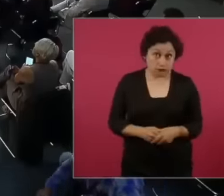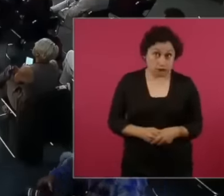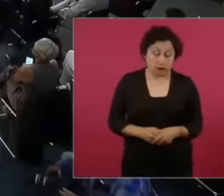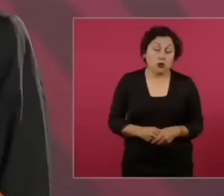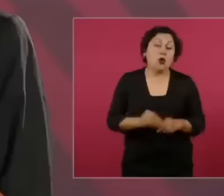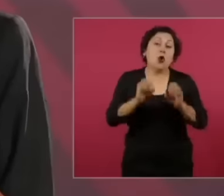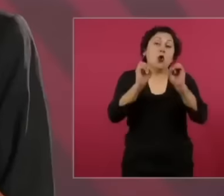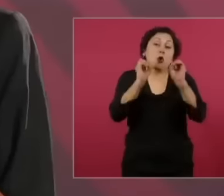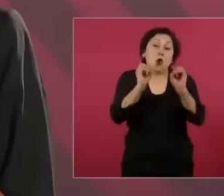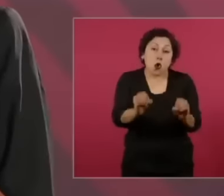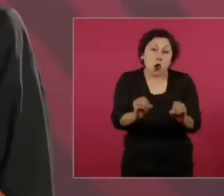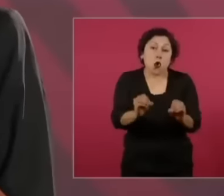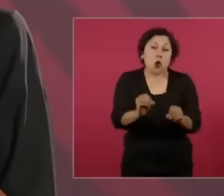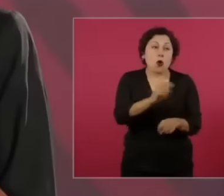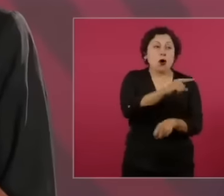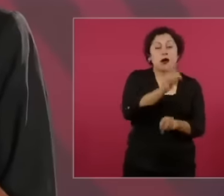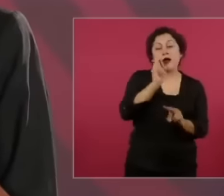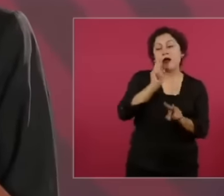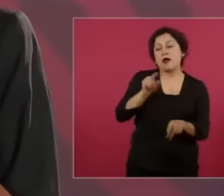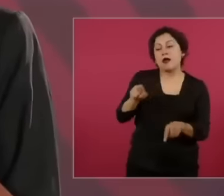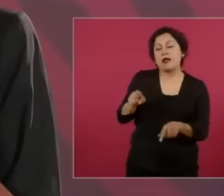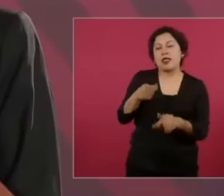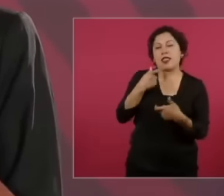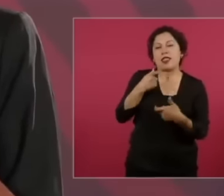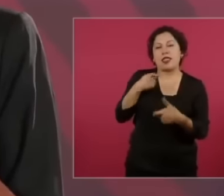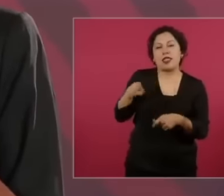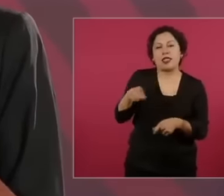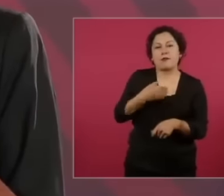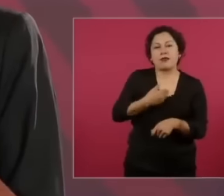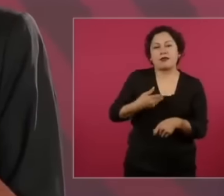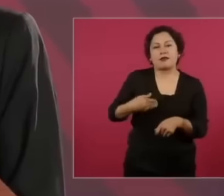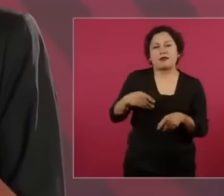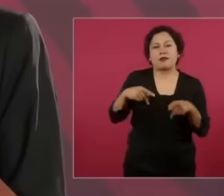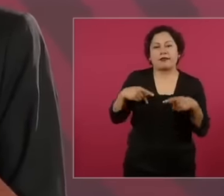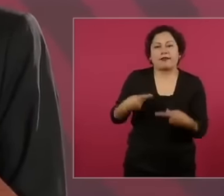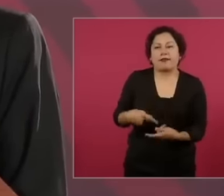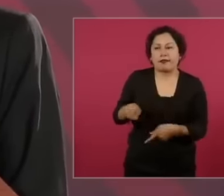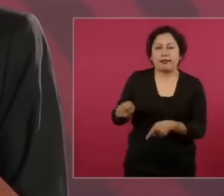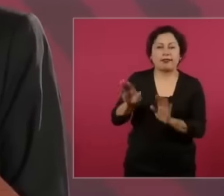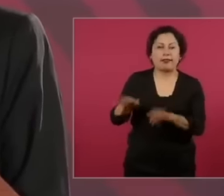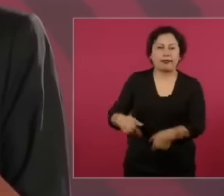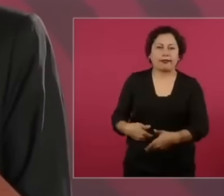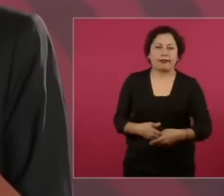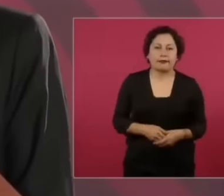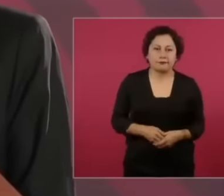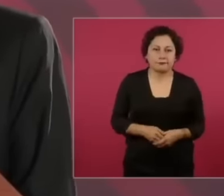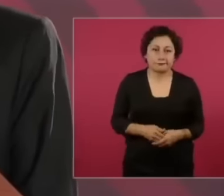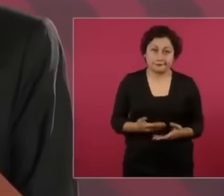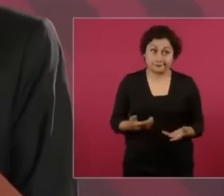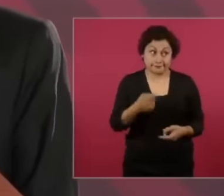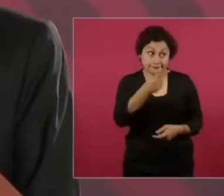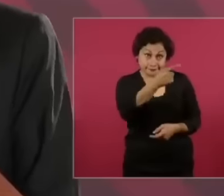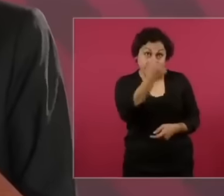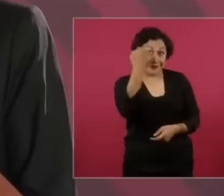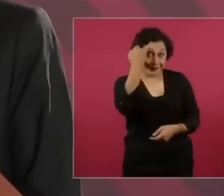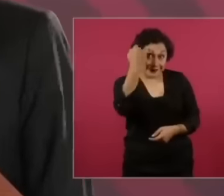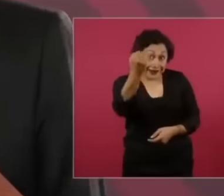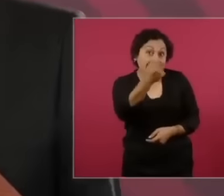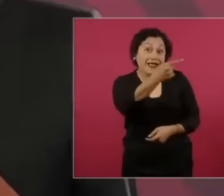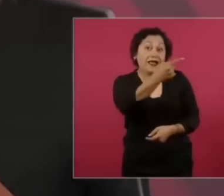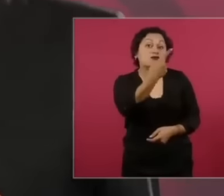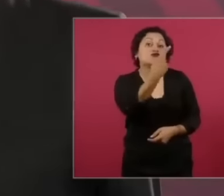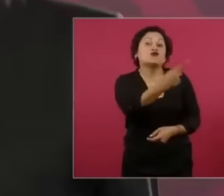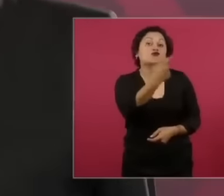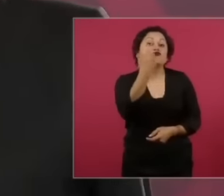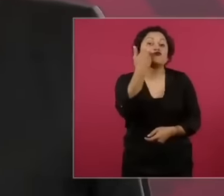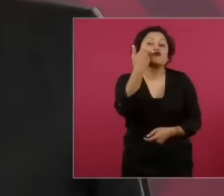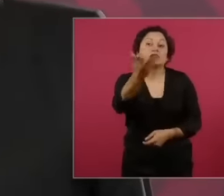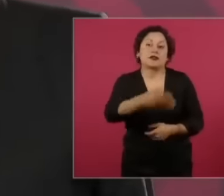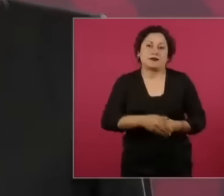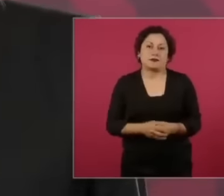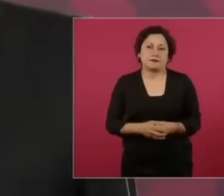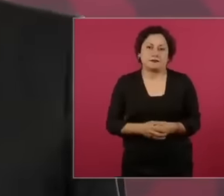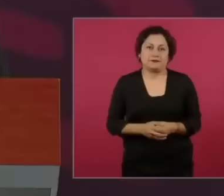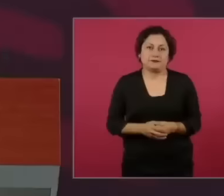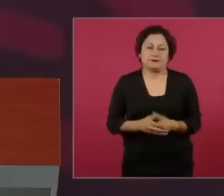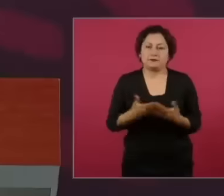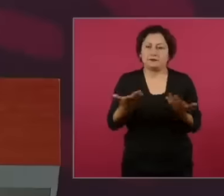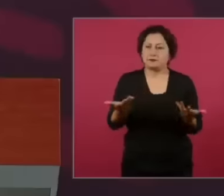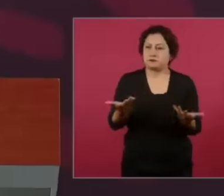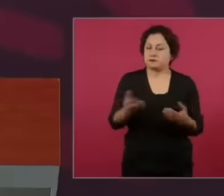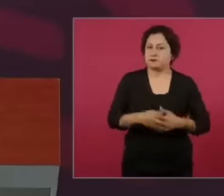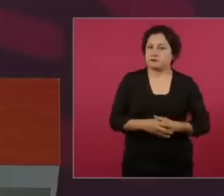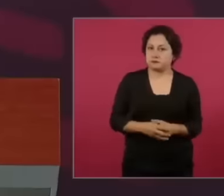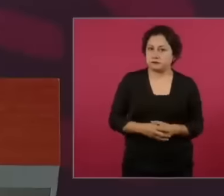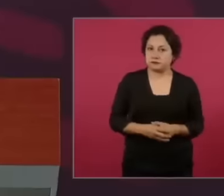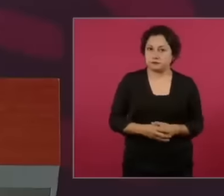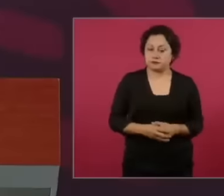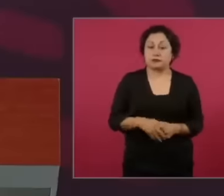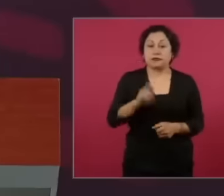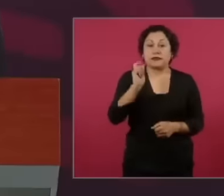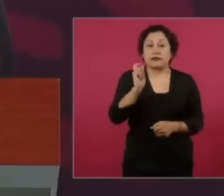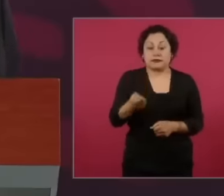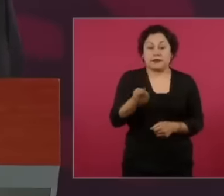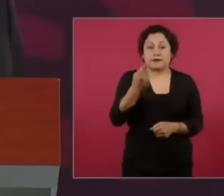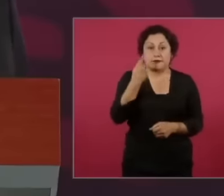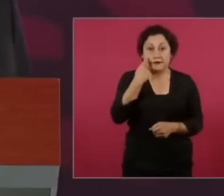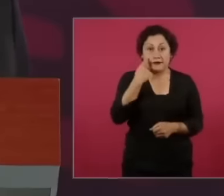weakened president if he is not at their service, I mean the national